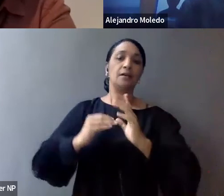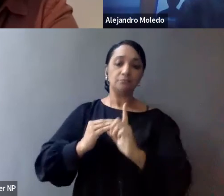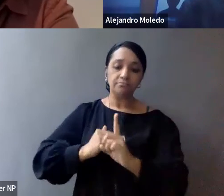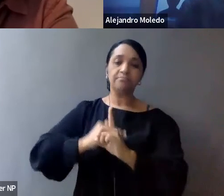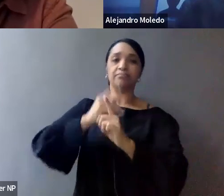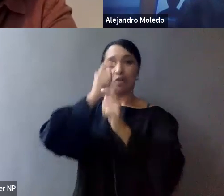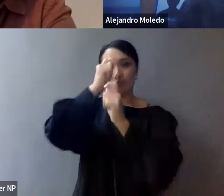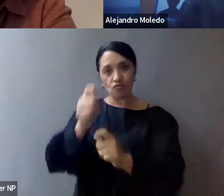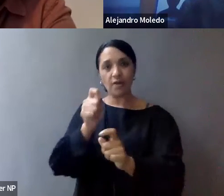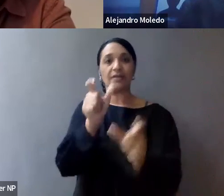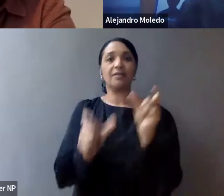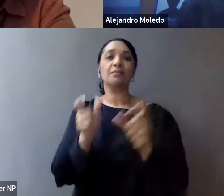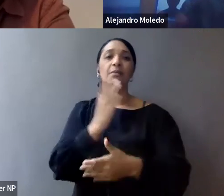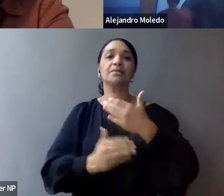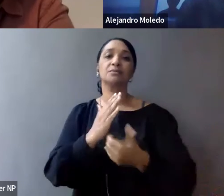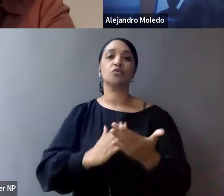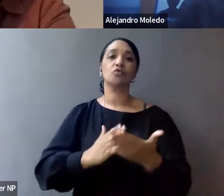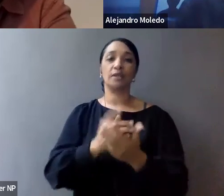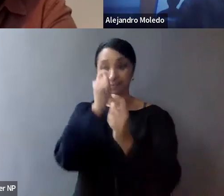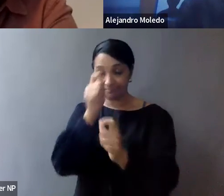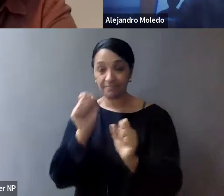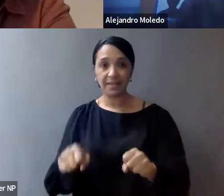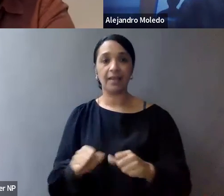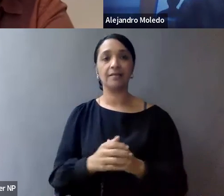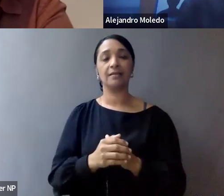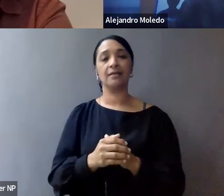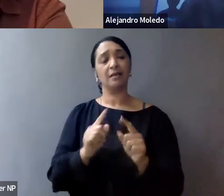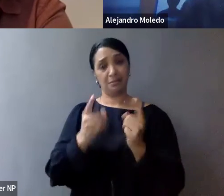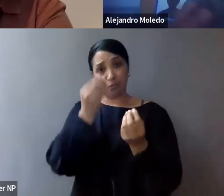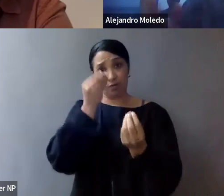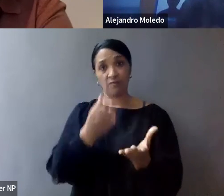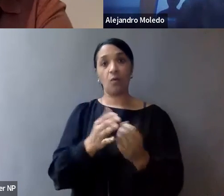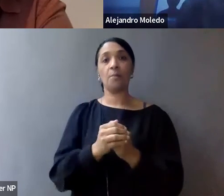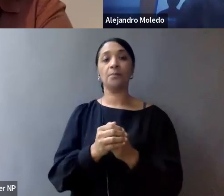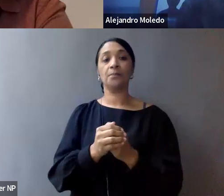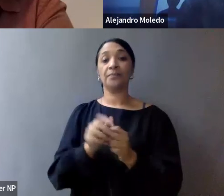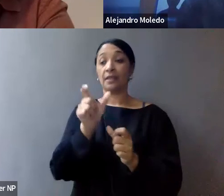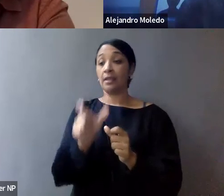the rights of Persons with Disabilities. Of course those situations for non-EU citizens